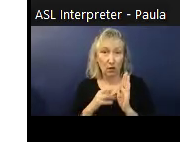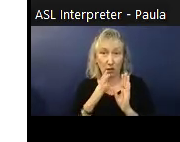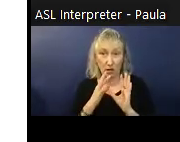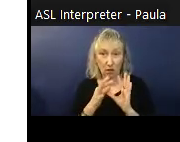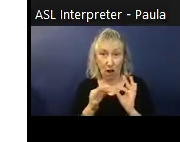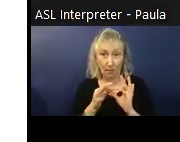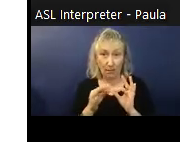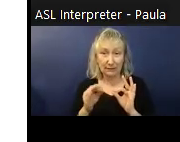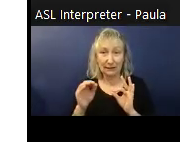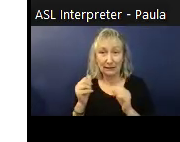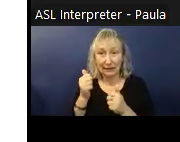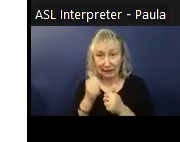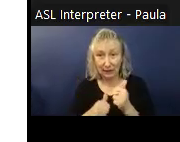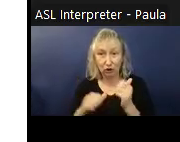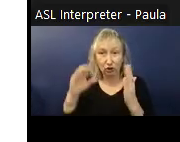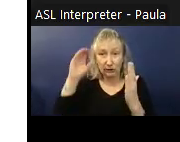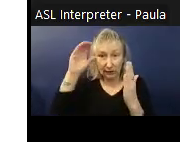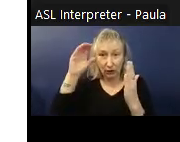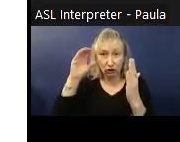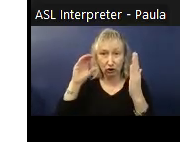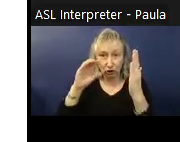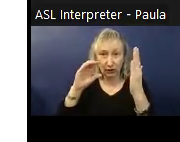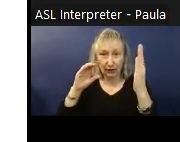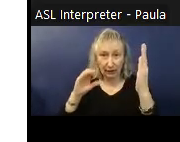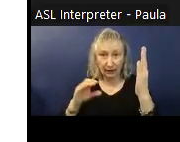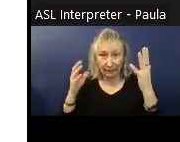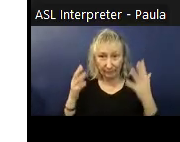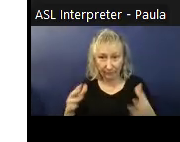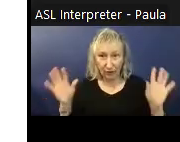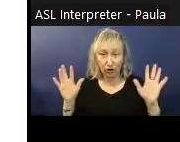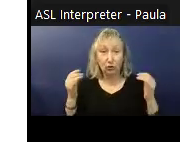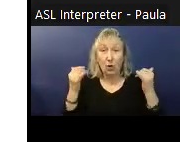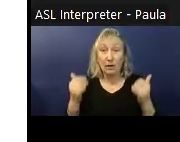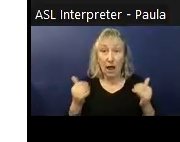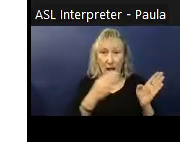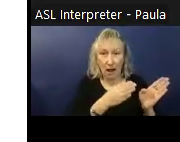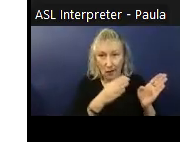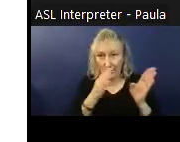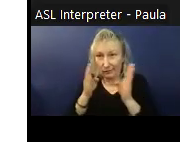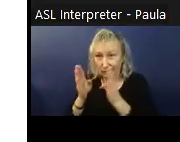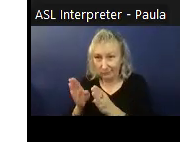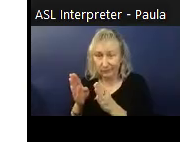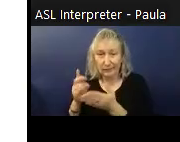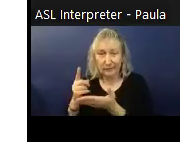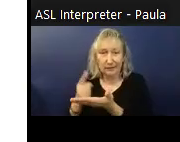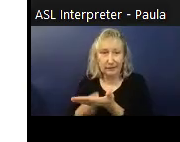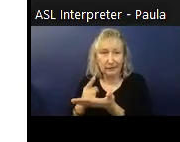So my intent now is to move into our fiscal and equity impact statements.